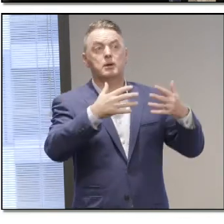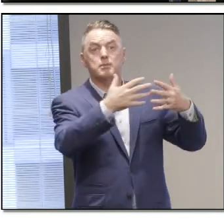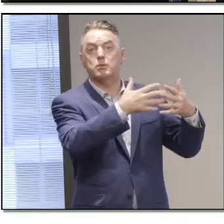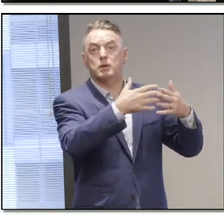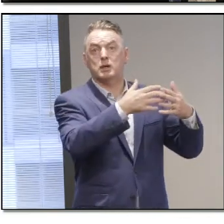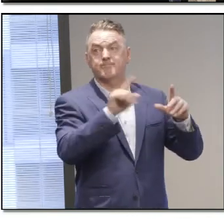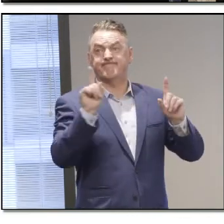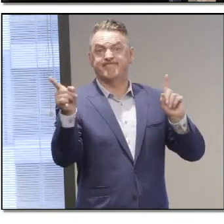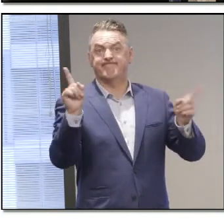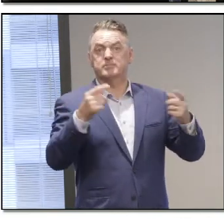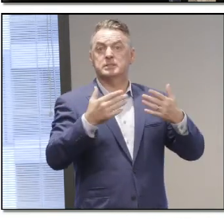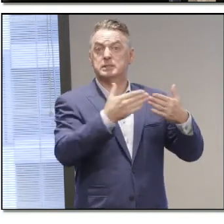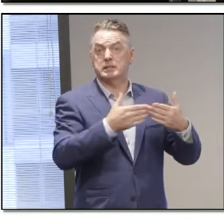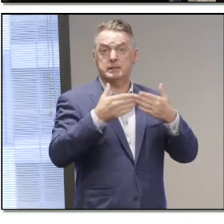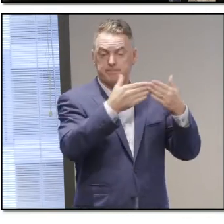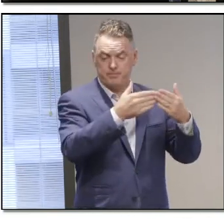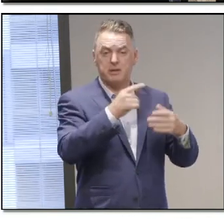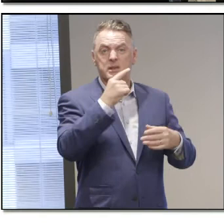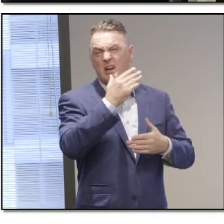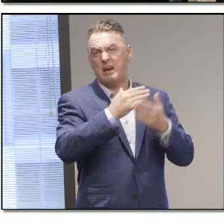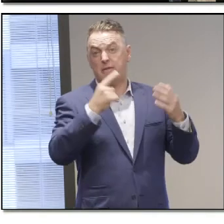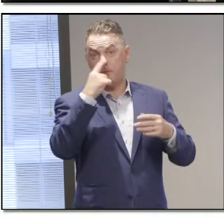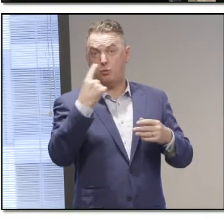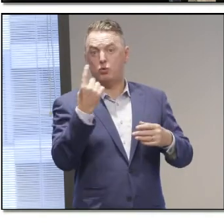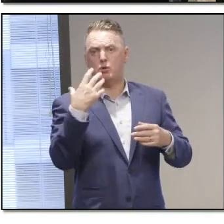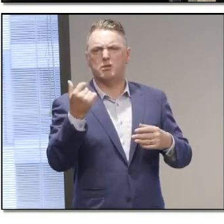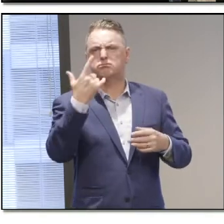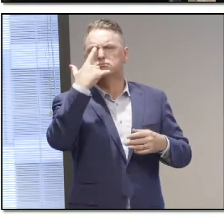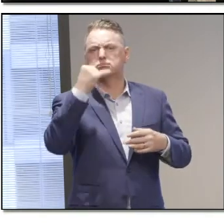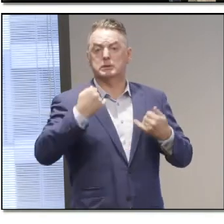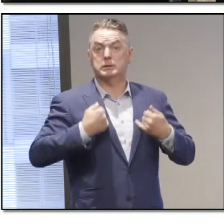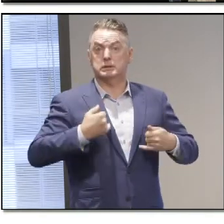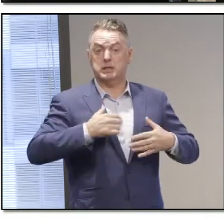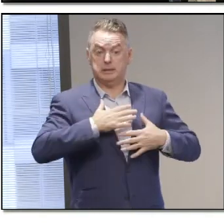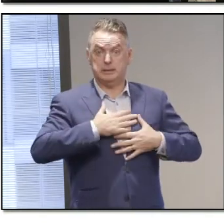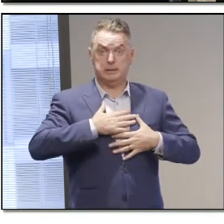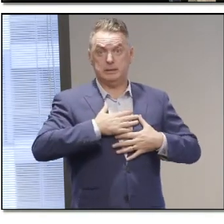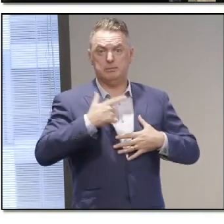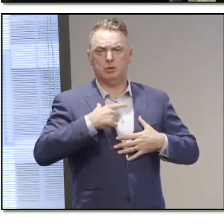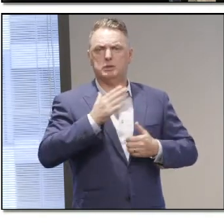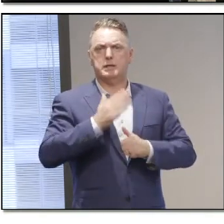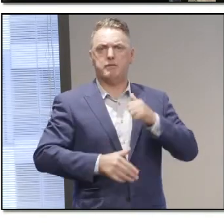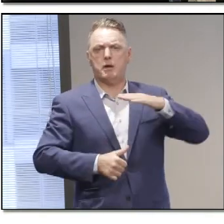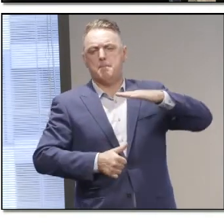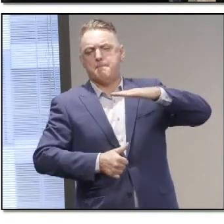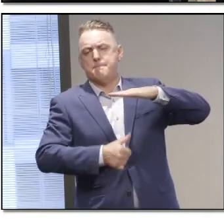that half of the people who get chronic obstructive pulmonary disease do so because they didn't reach their peak lung function, whether they smoked or not,